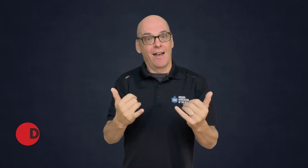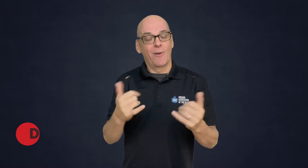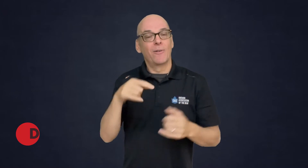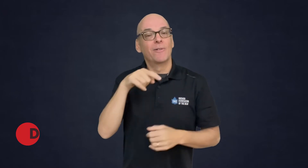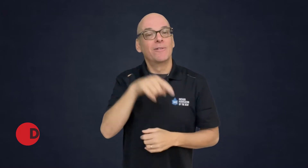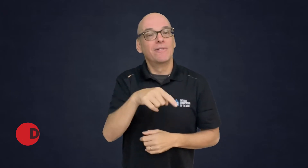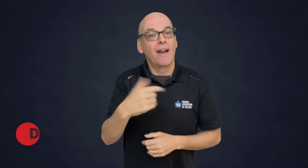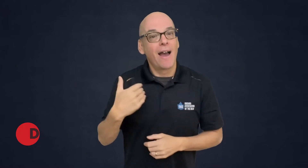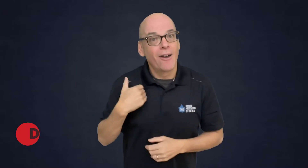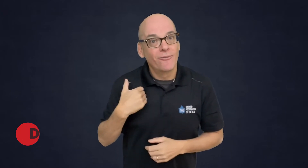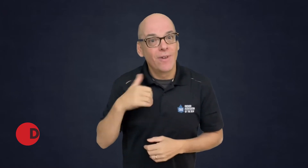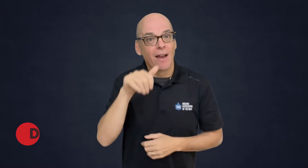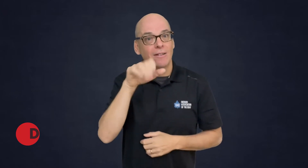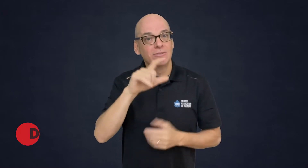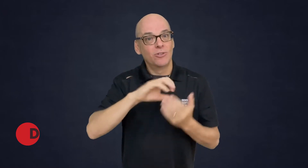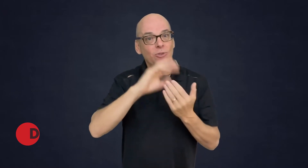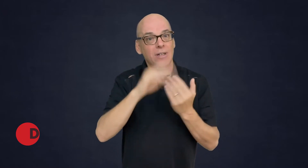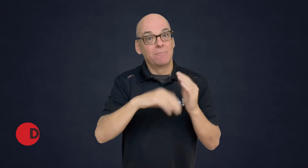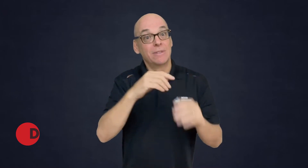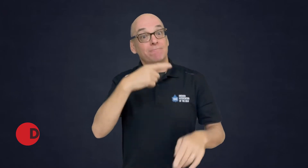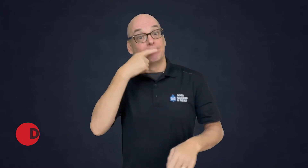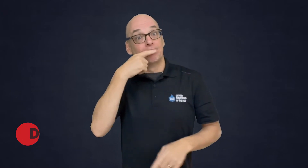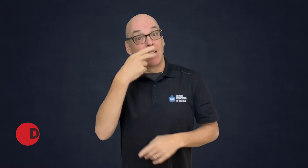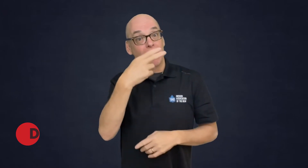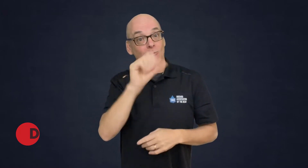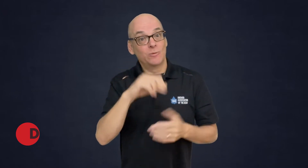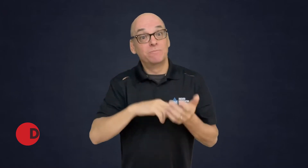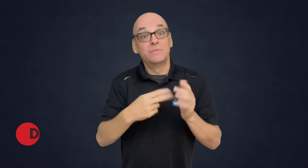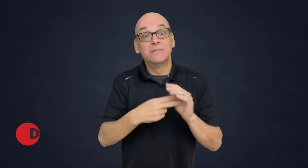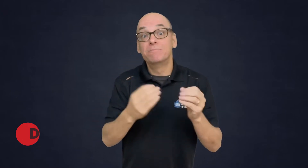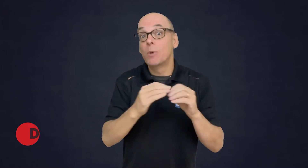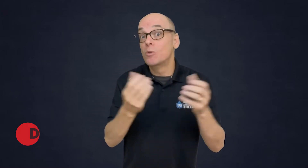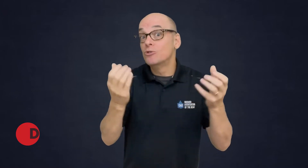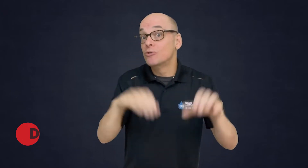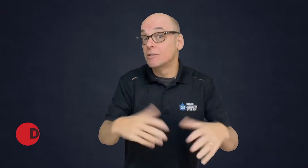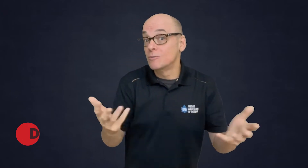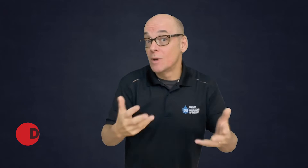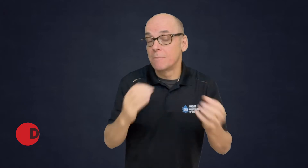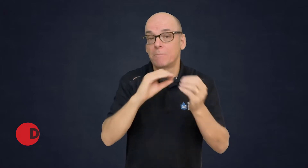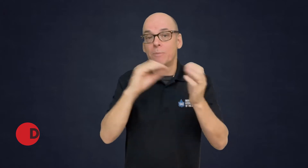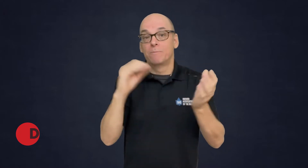Now the ASL curriculum in hearing schools means more chances of many